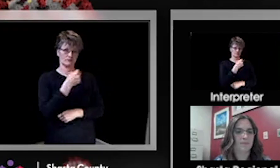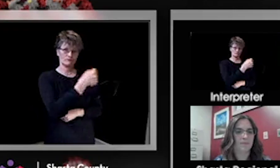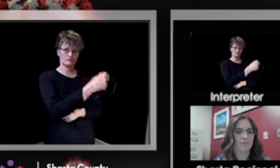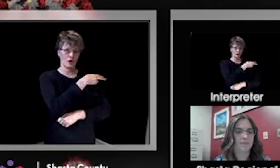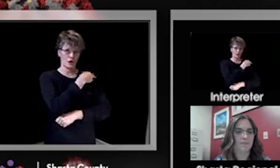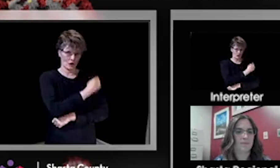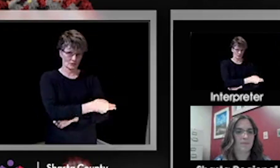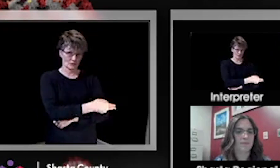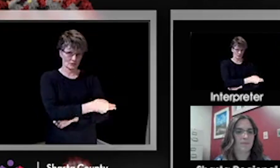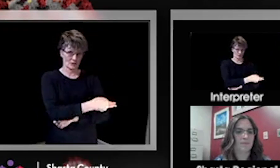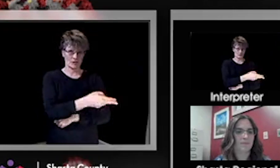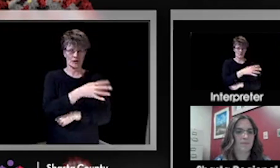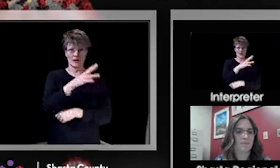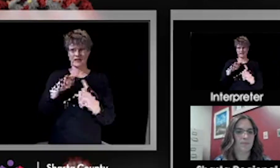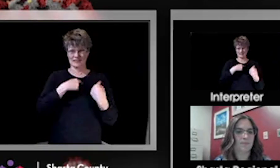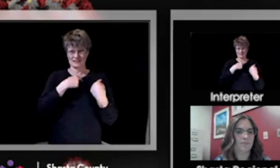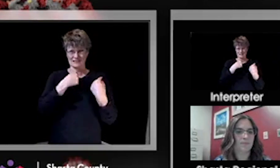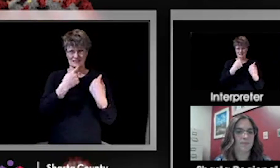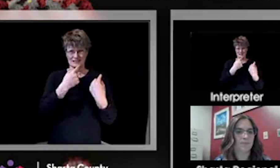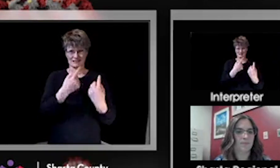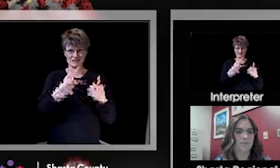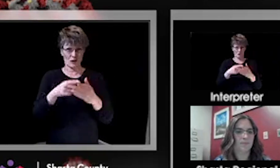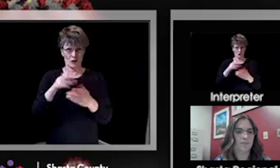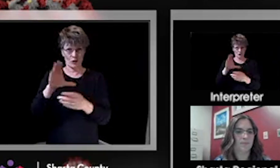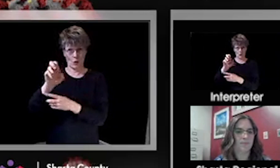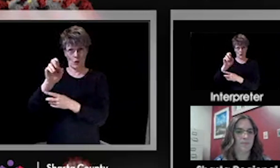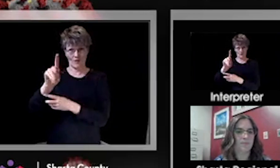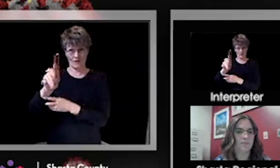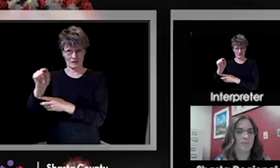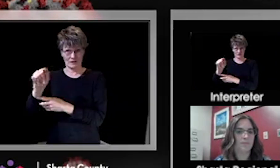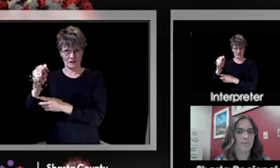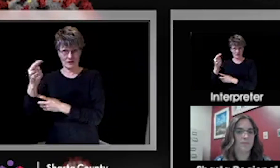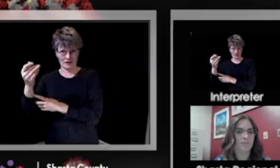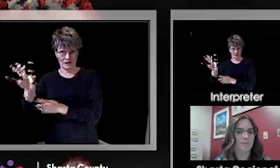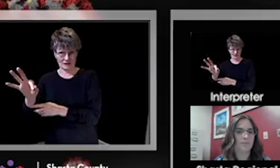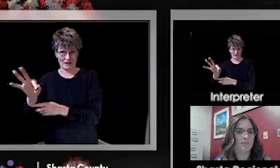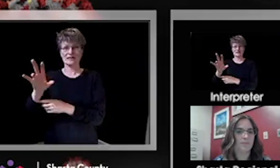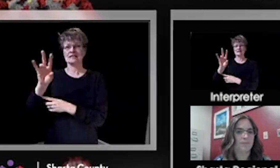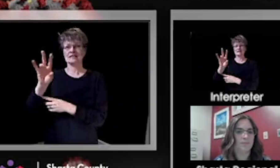throughout this incident. That’s the numbers from last night.